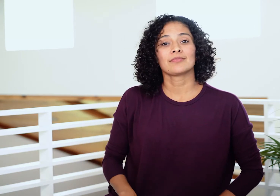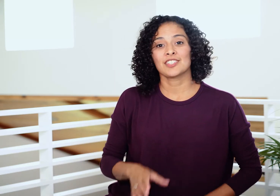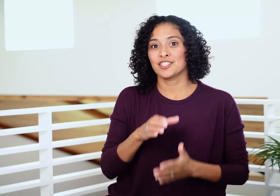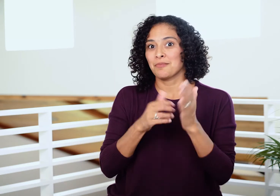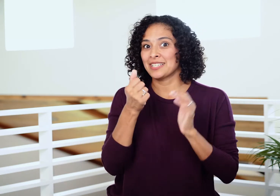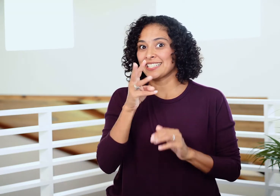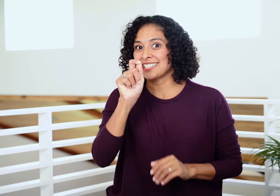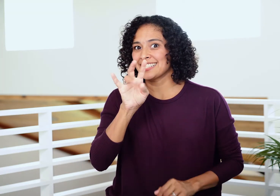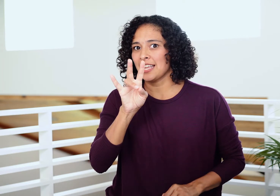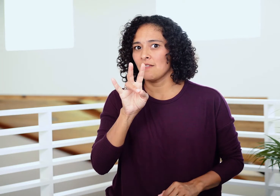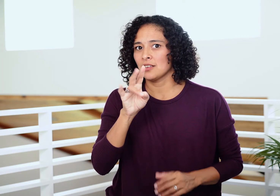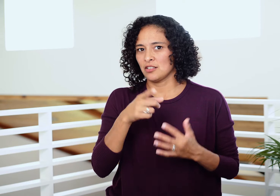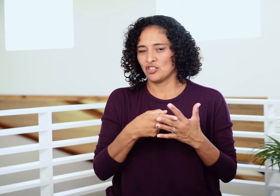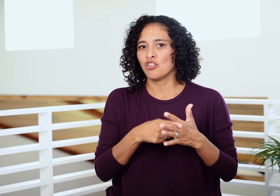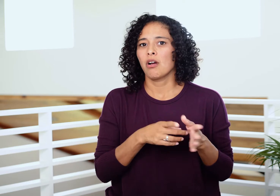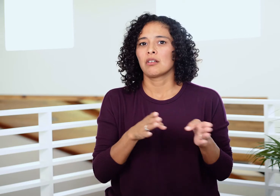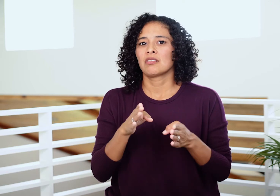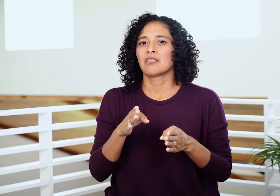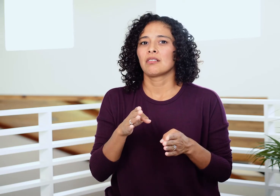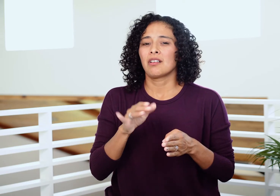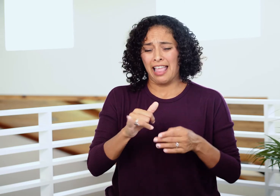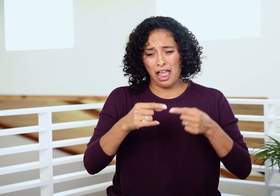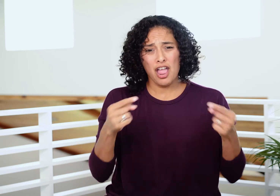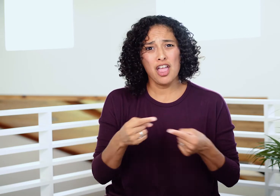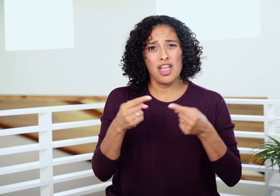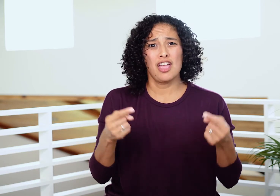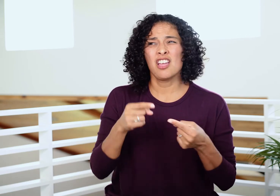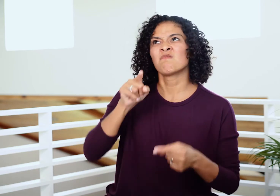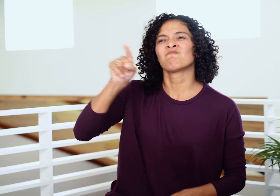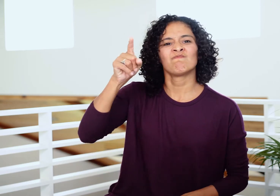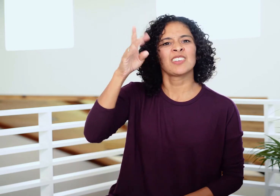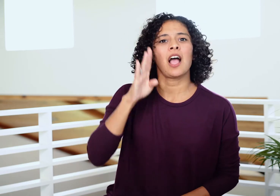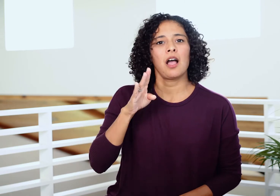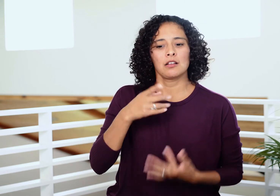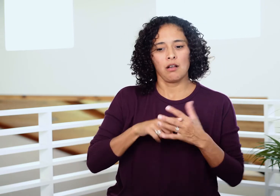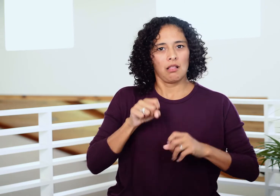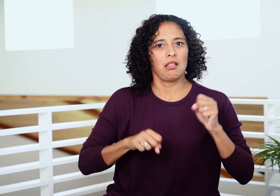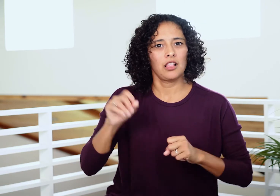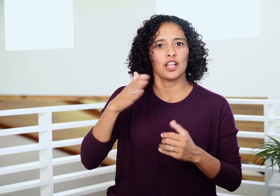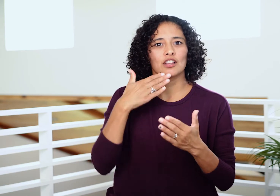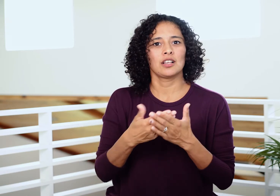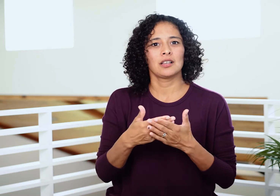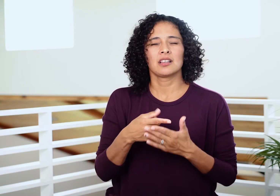But in 16:7, he begins to attribute the harm to God and to doubt His goodness.